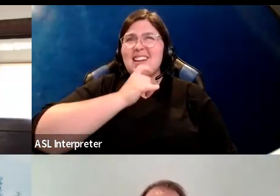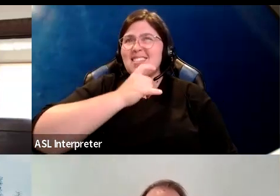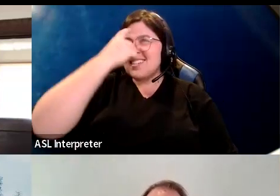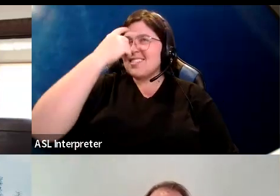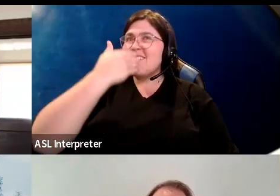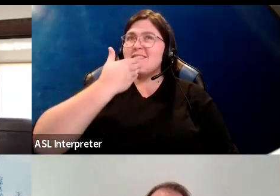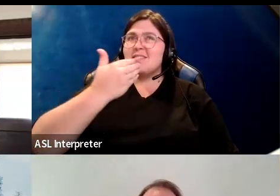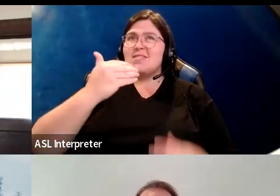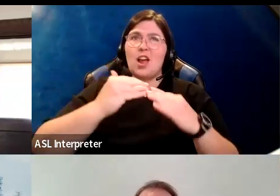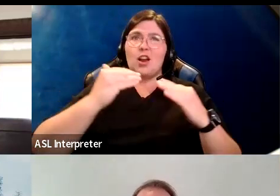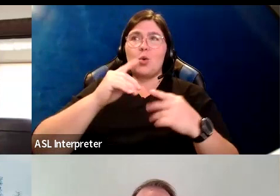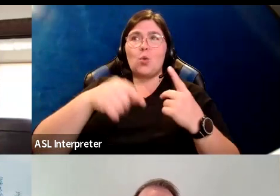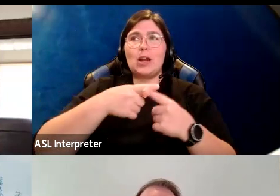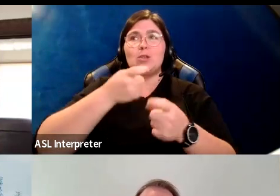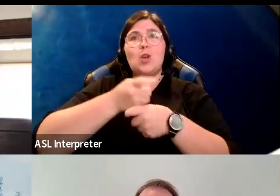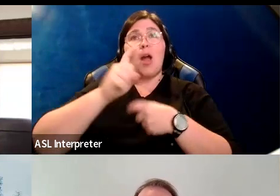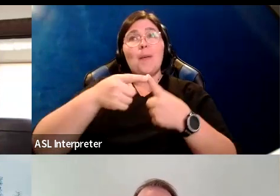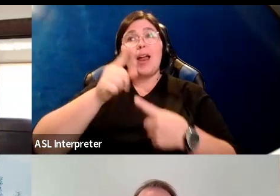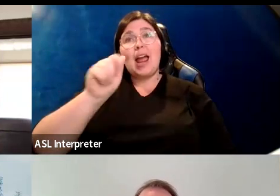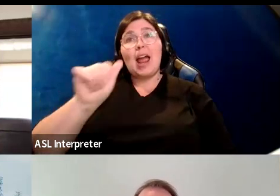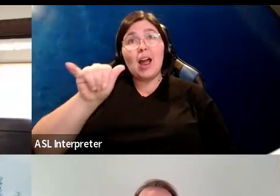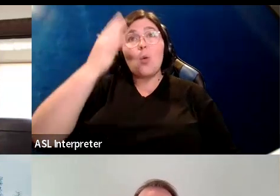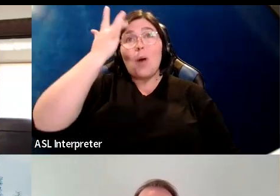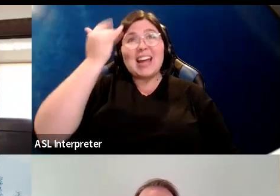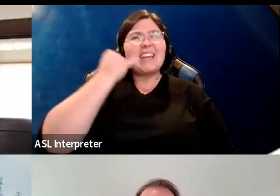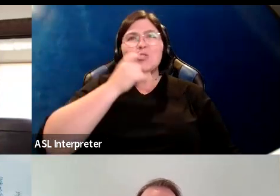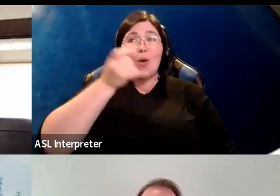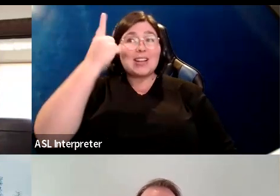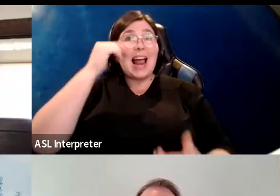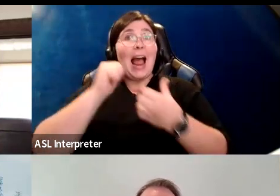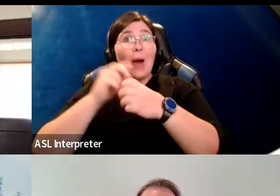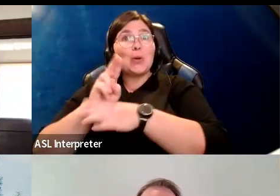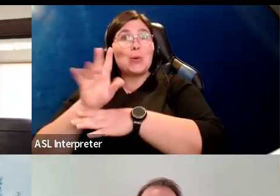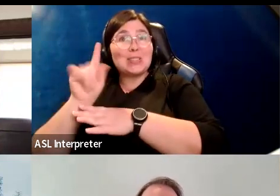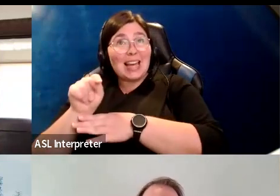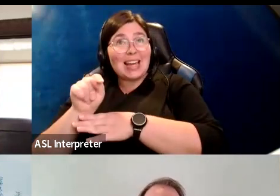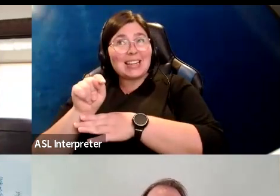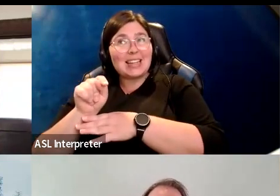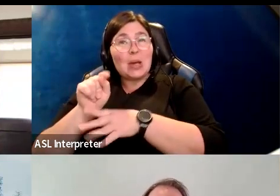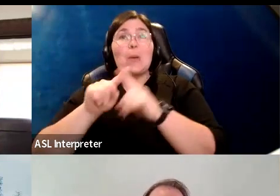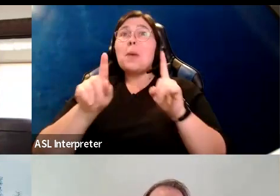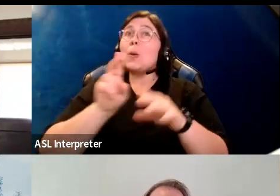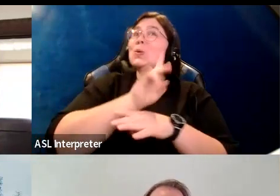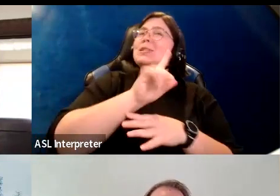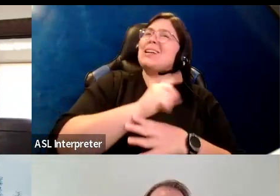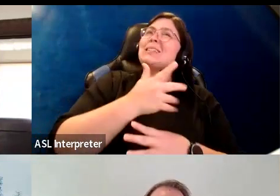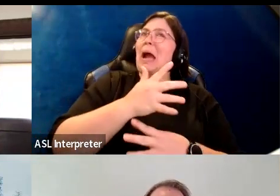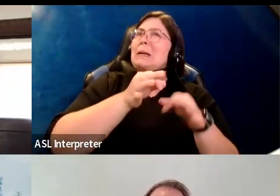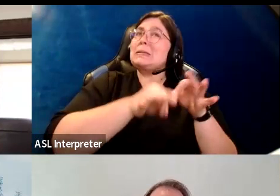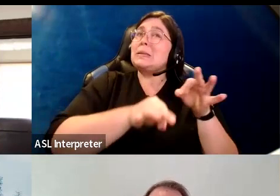when you joke about AI because you don't know how to use it. But to use it, it's very simple. And I think that's one of the messages we